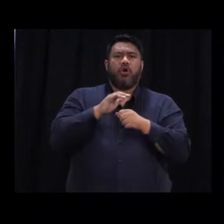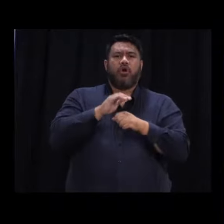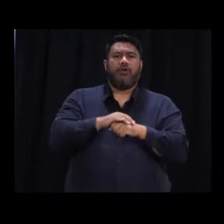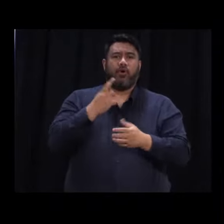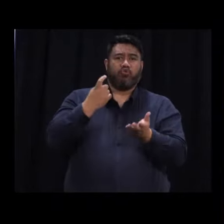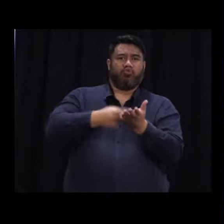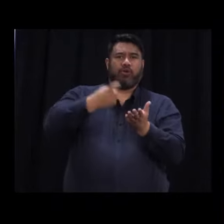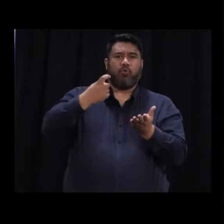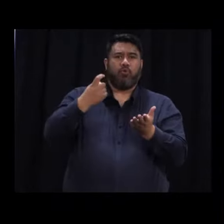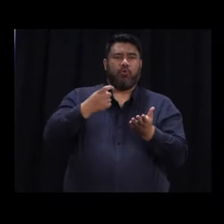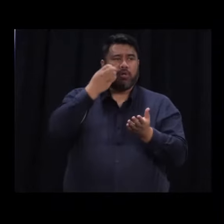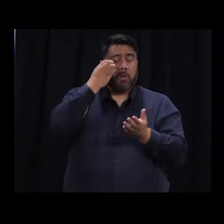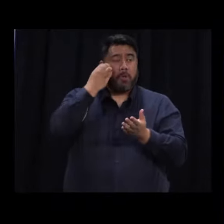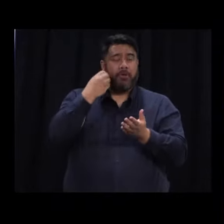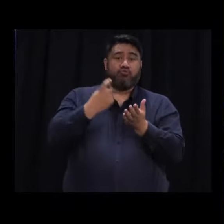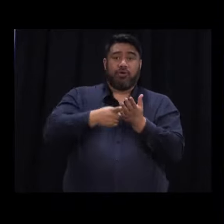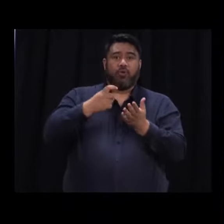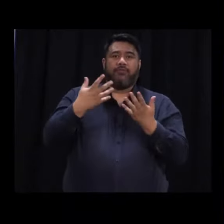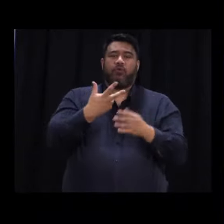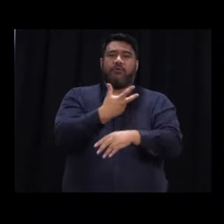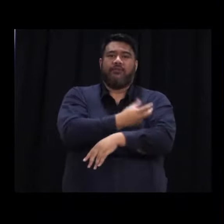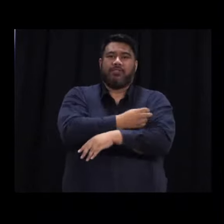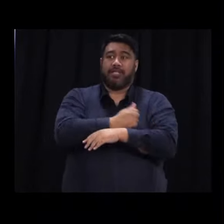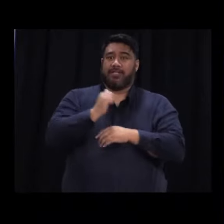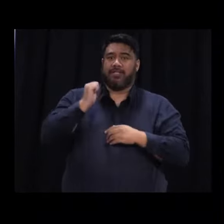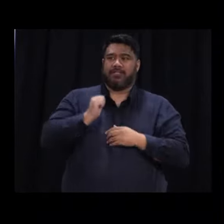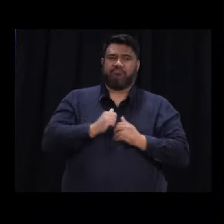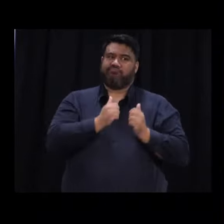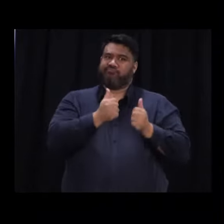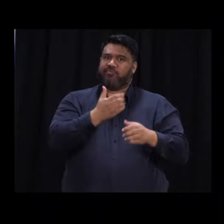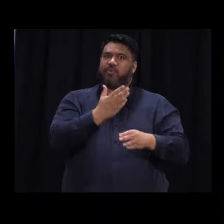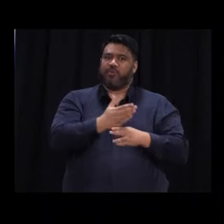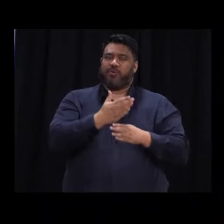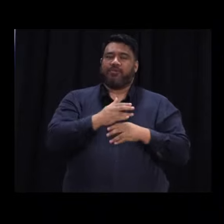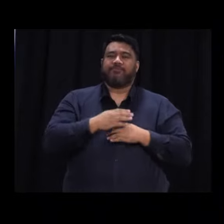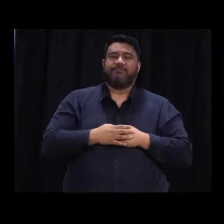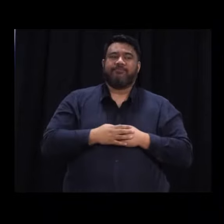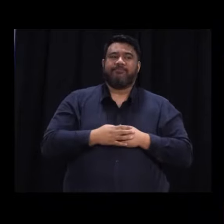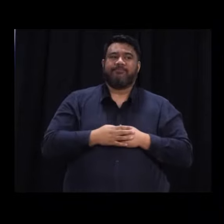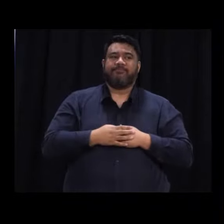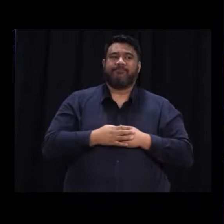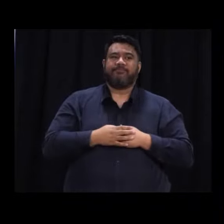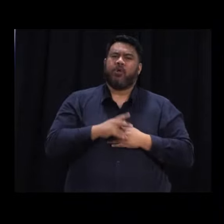finally, the Deputy Prime Minister has talked about the